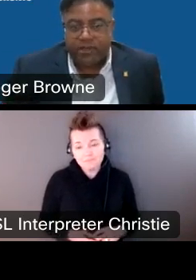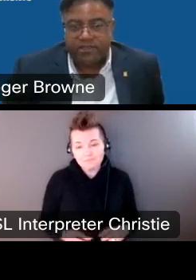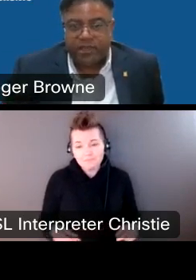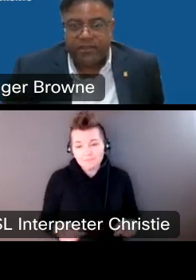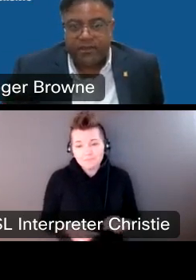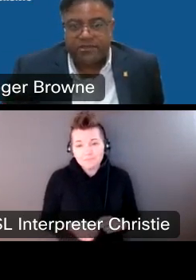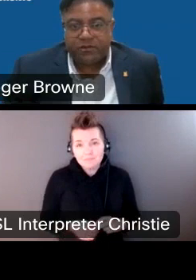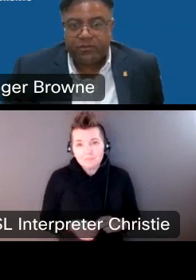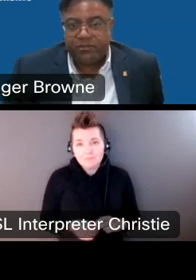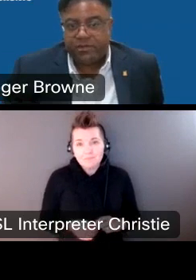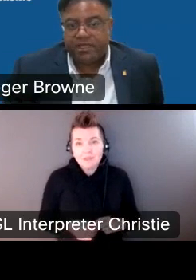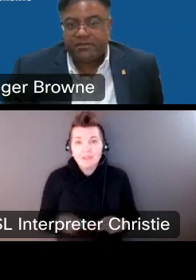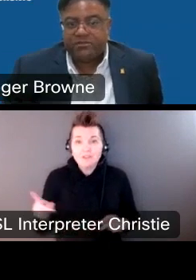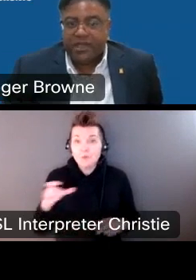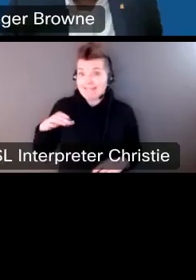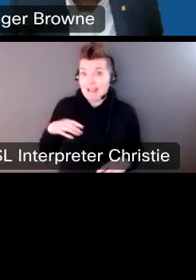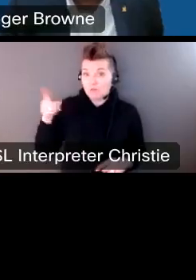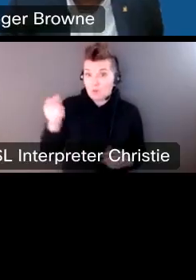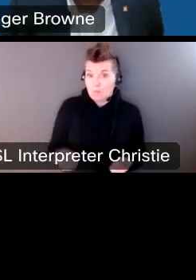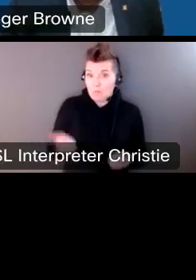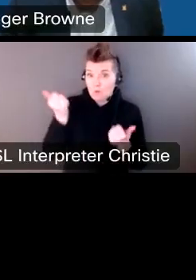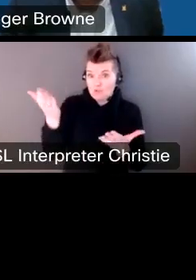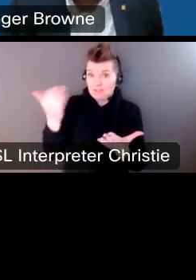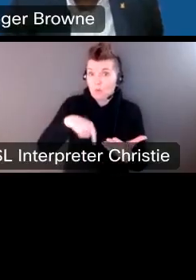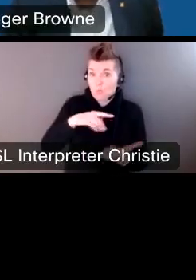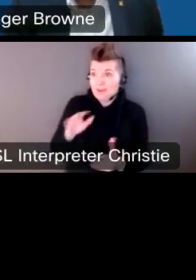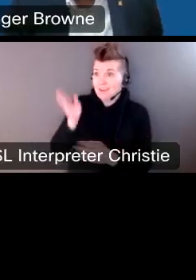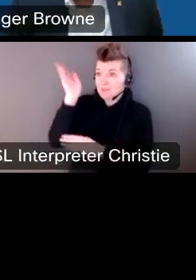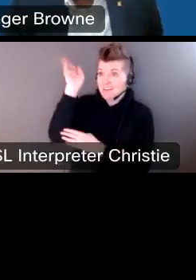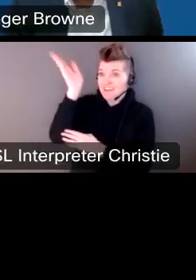by council when we presented back in October of last year.